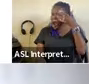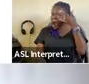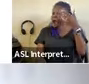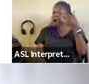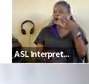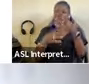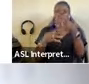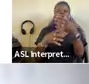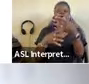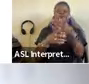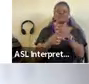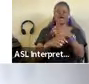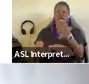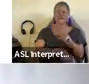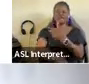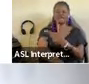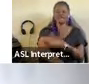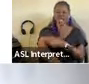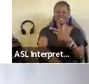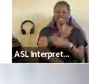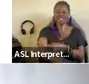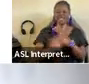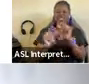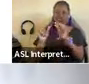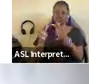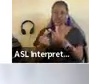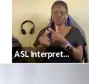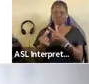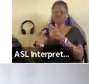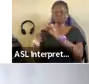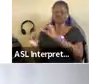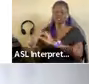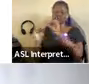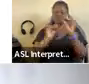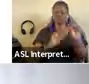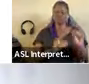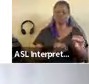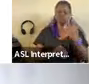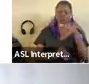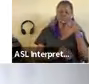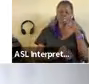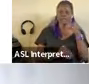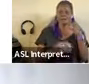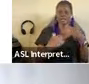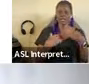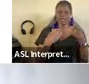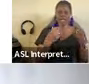which is going to be moved into our Public Health Preparedness section. The COVID Planning and Operations